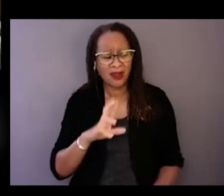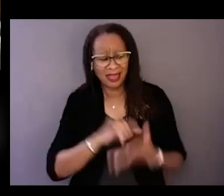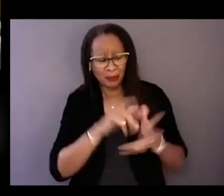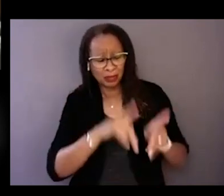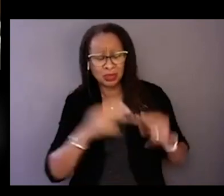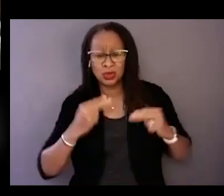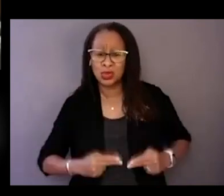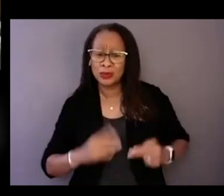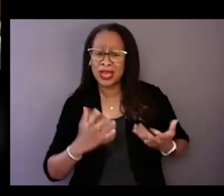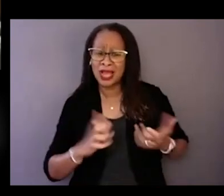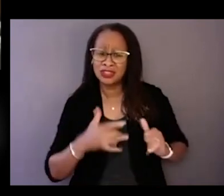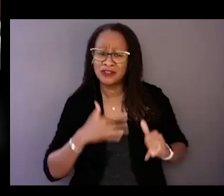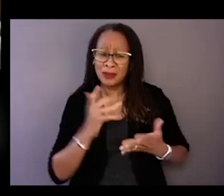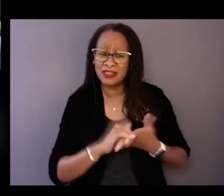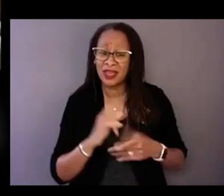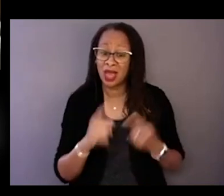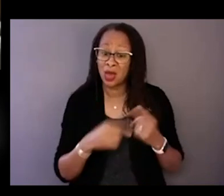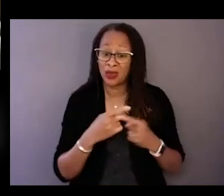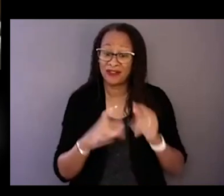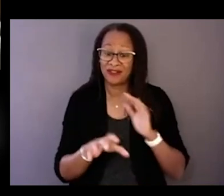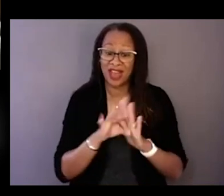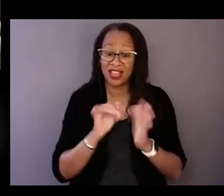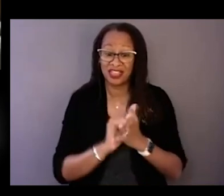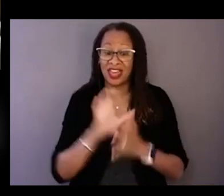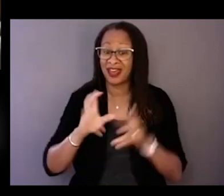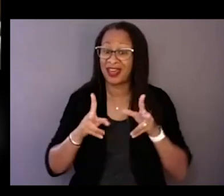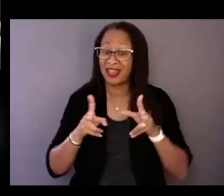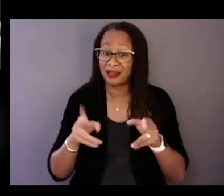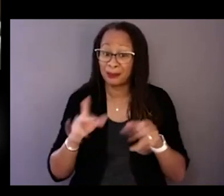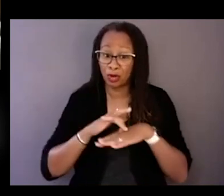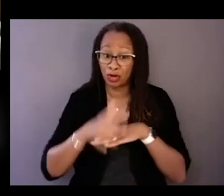When we all found that, we found that clip early in the filmmaking process.